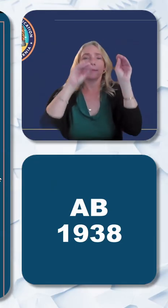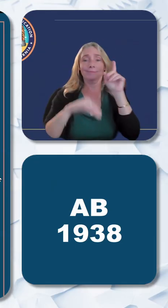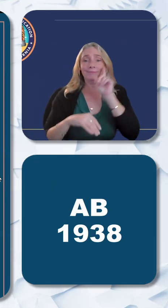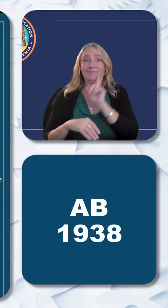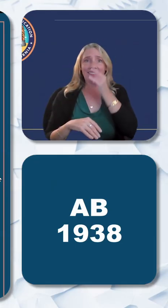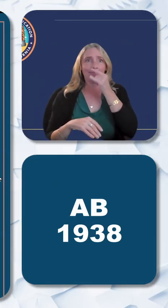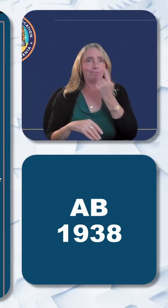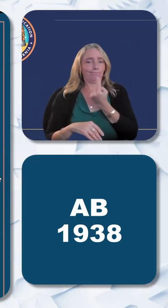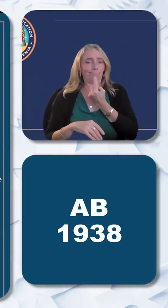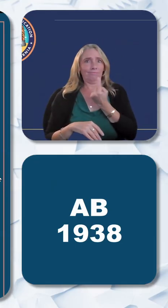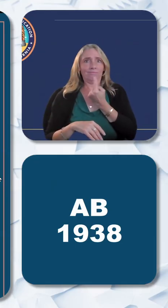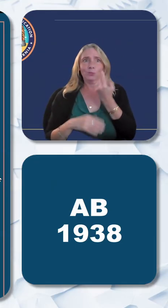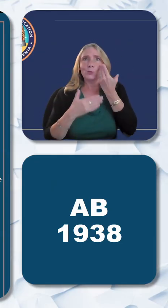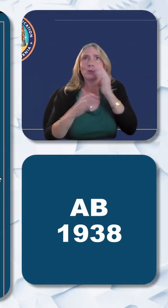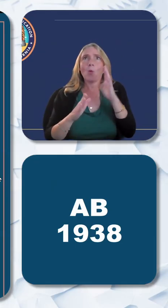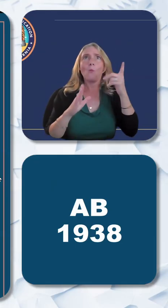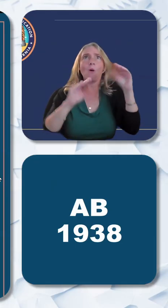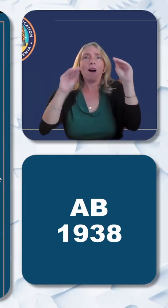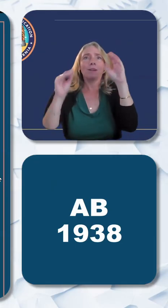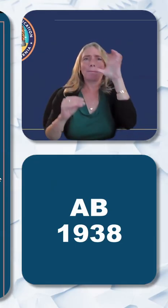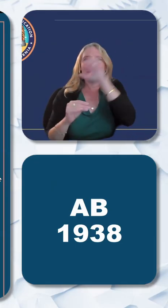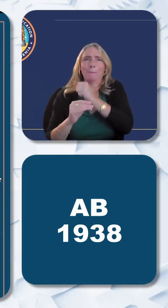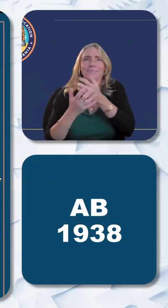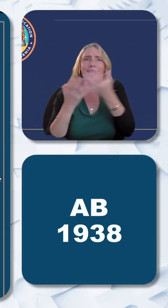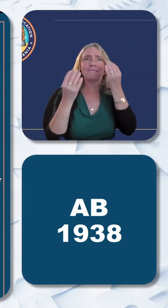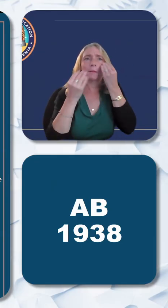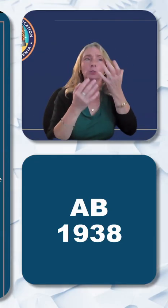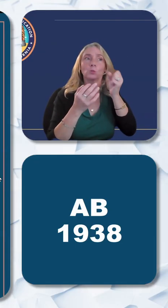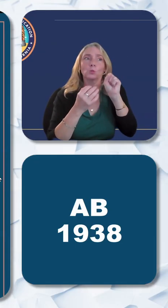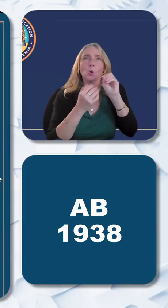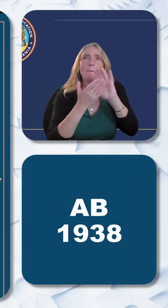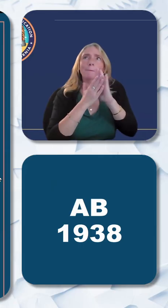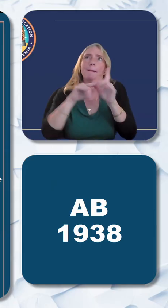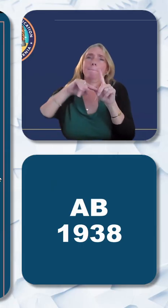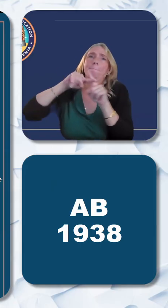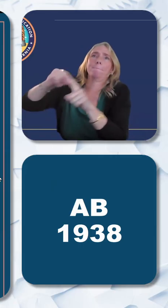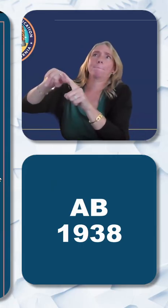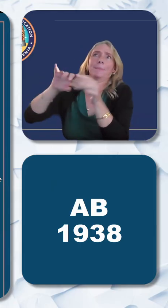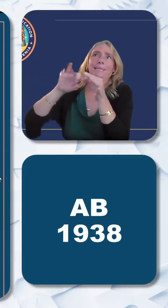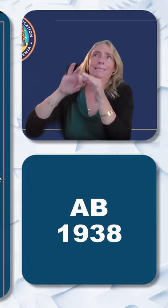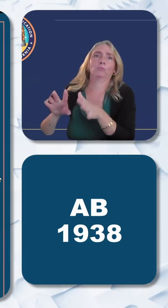because hearing students still access that information, but that solo deaf student isn't